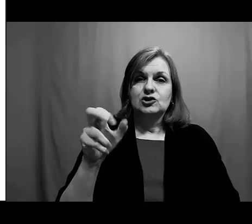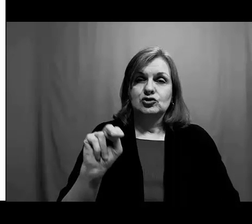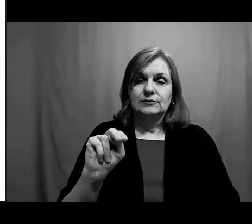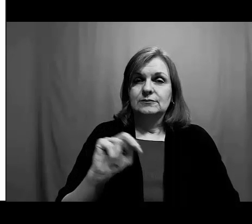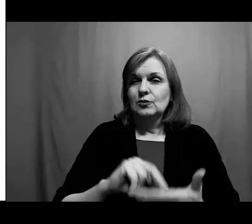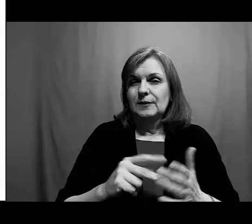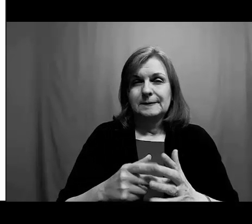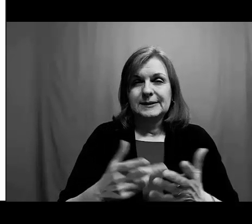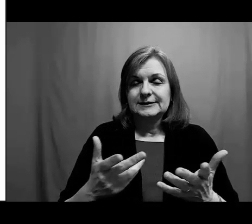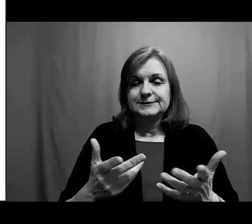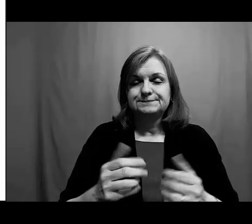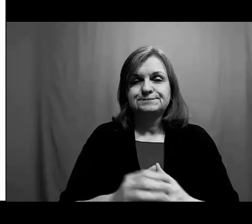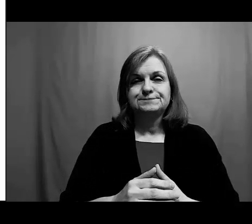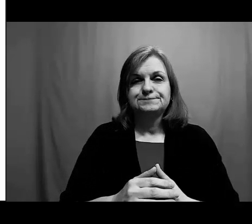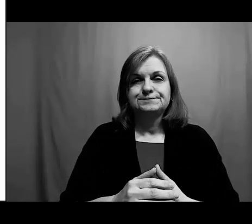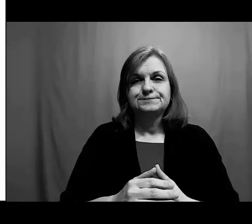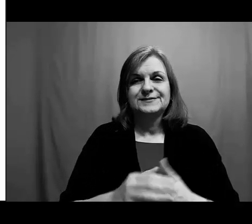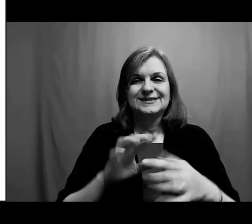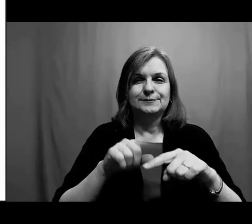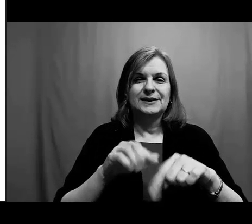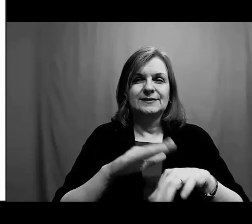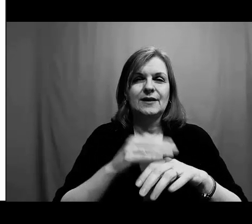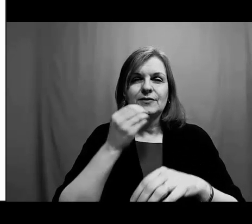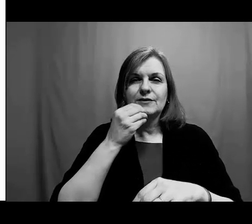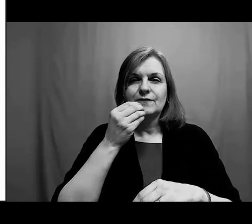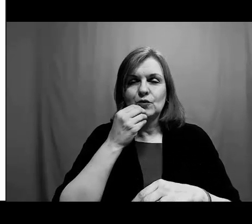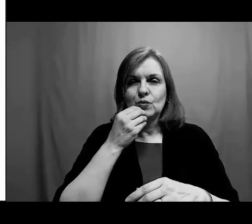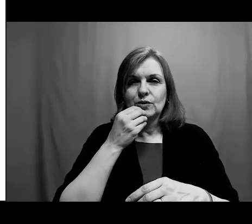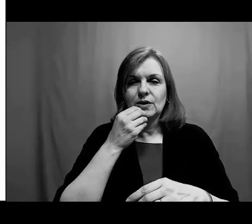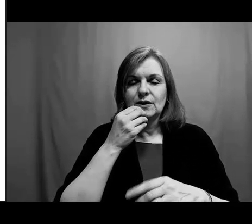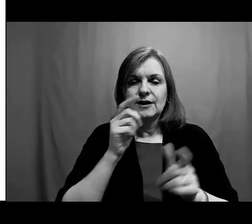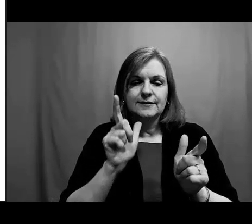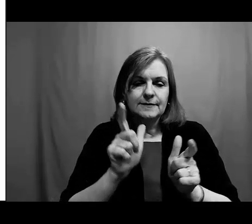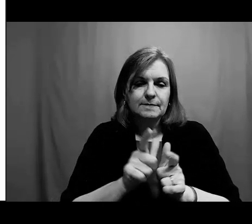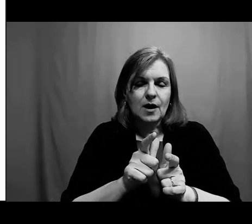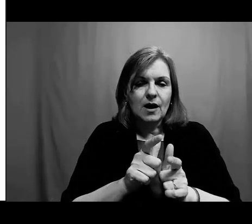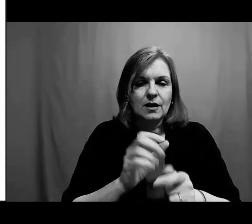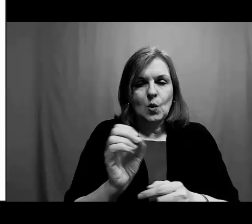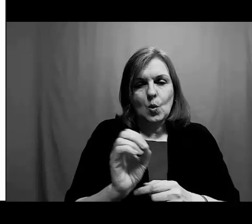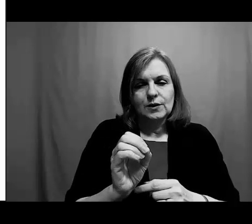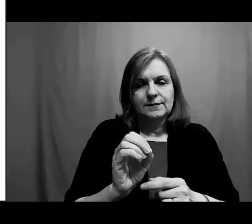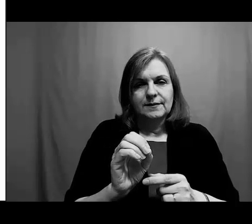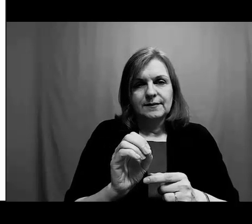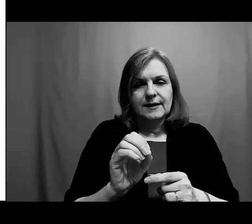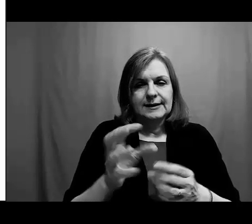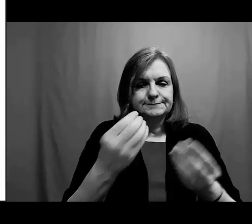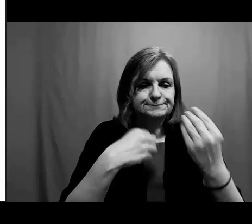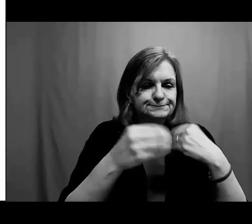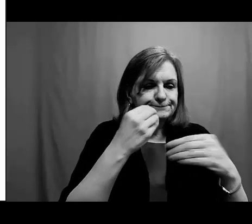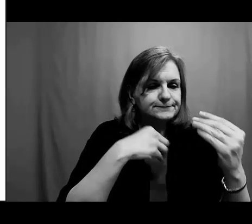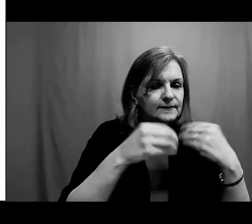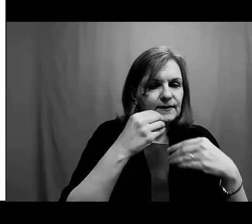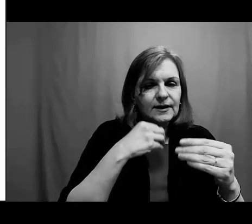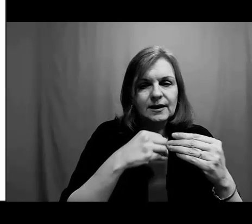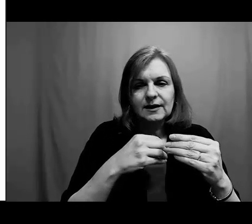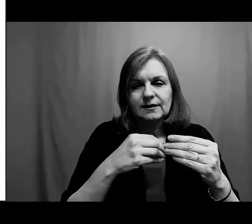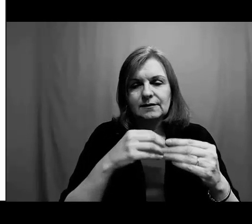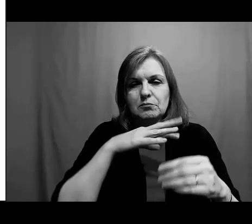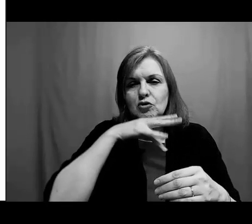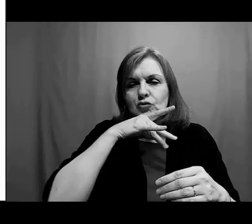so this is essentially a food chain problem. There are small organisms that are going to be taking up